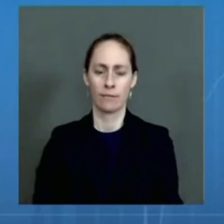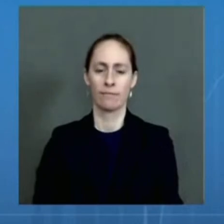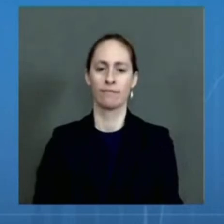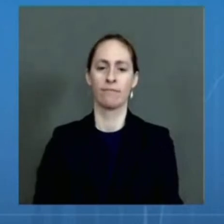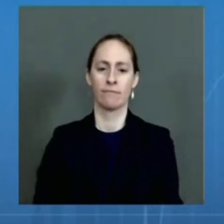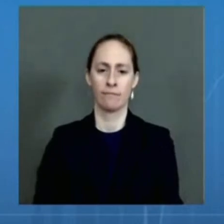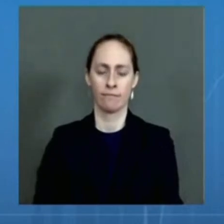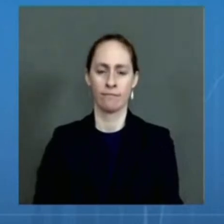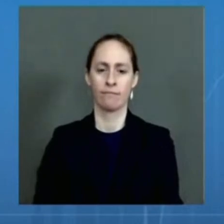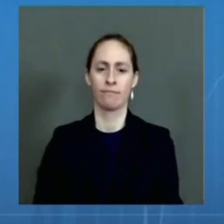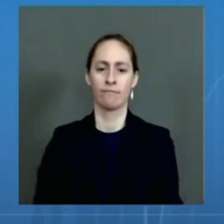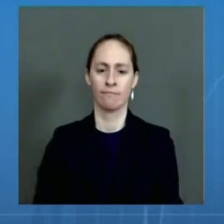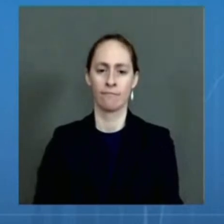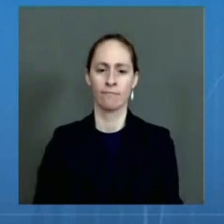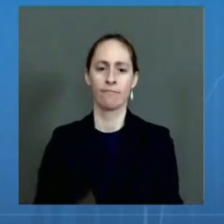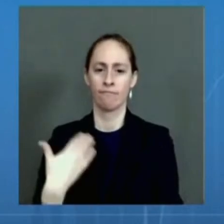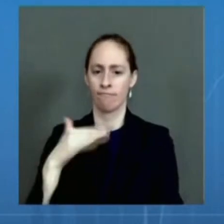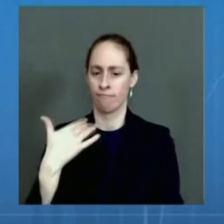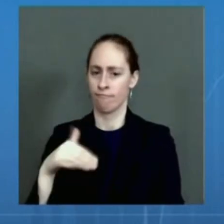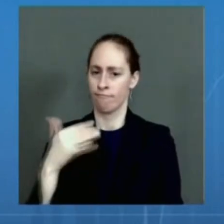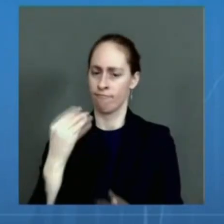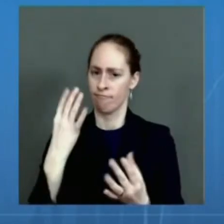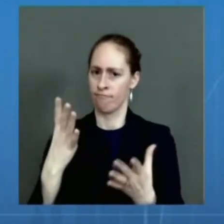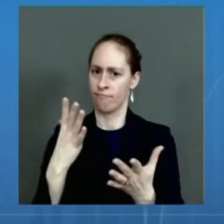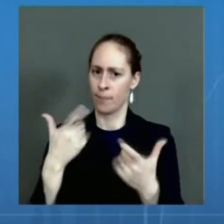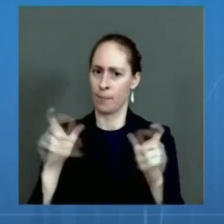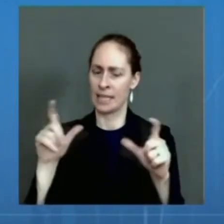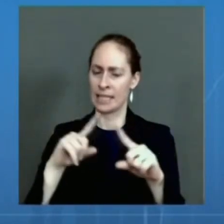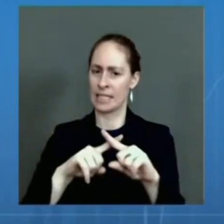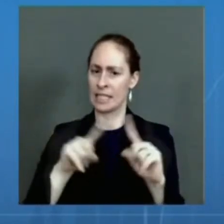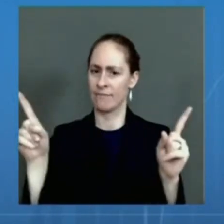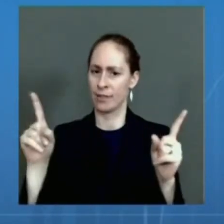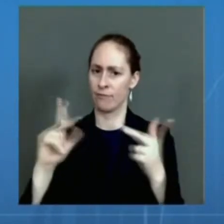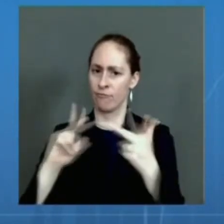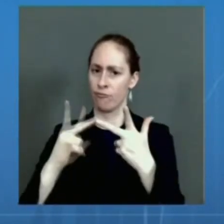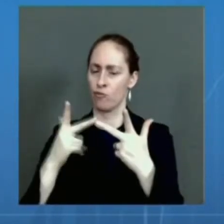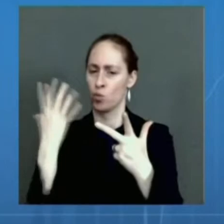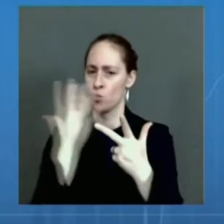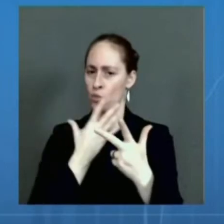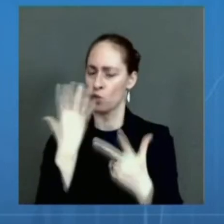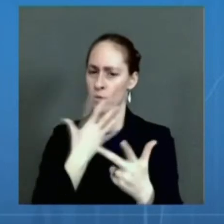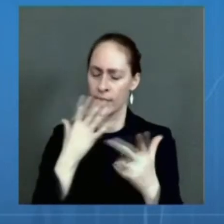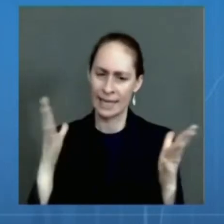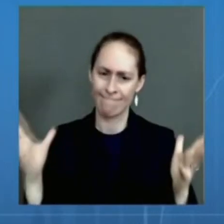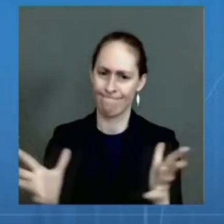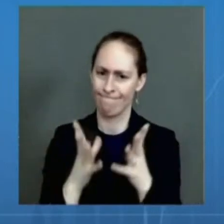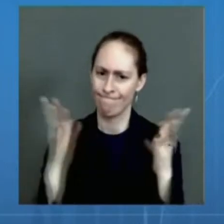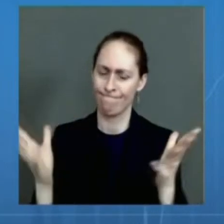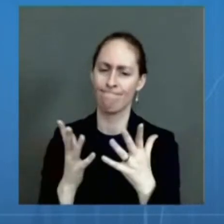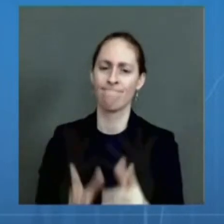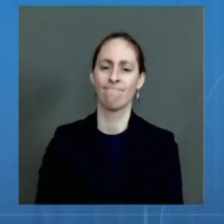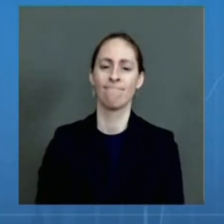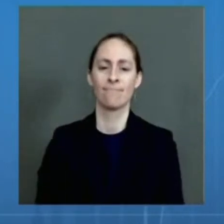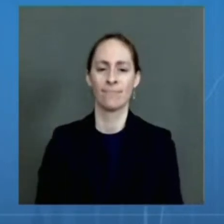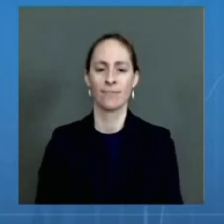19 TIMES, 27 TIMES AND FOUR TIMES FOR THE ONE ON THE RIGHT. NEXT SLIDE.